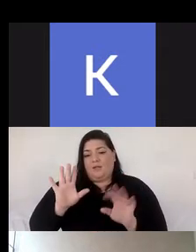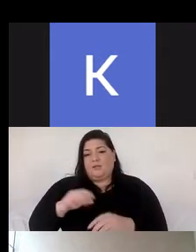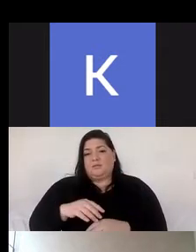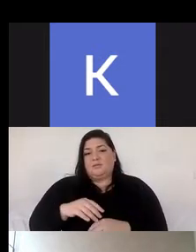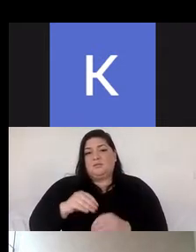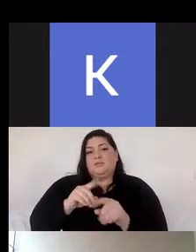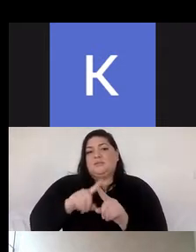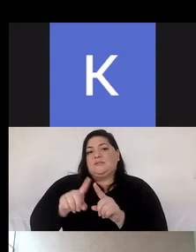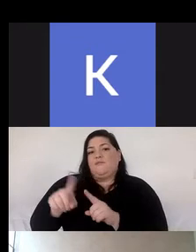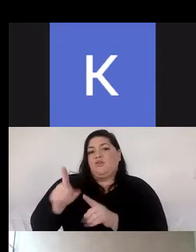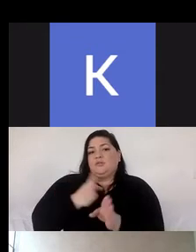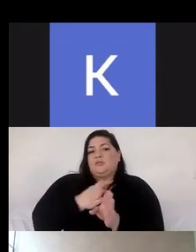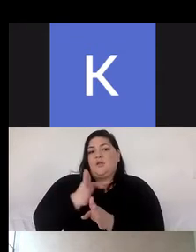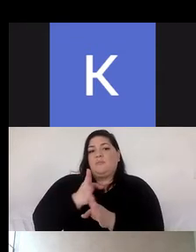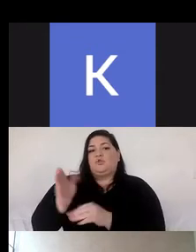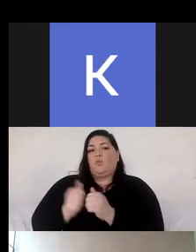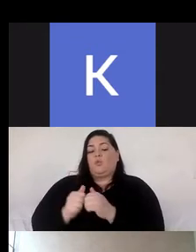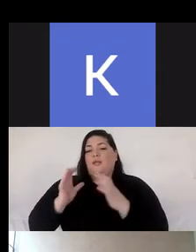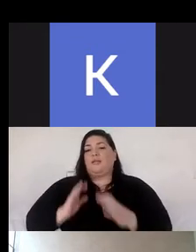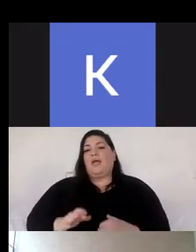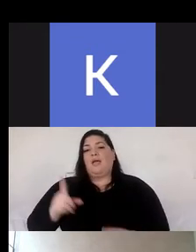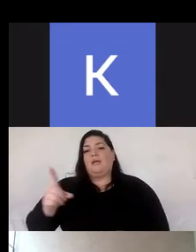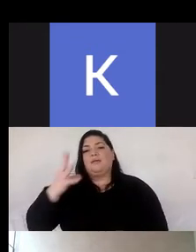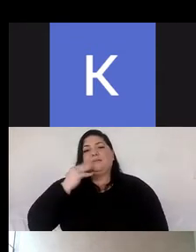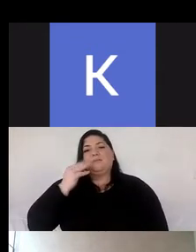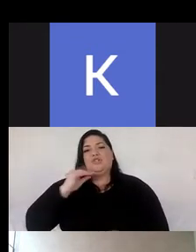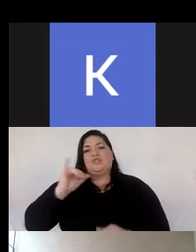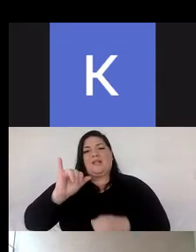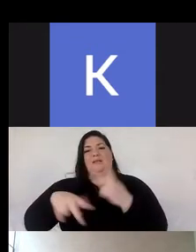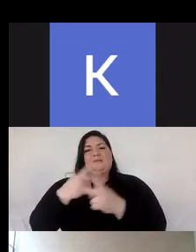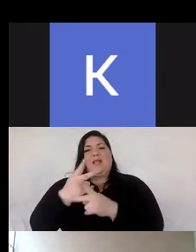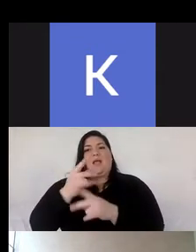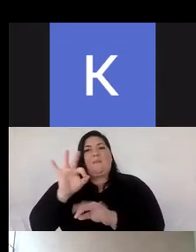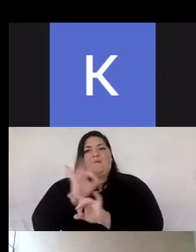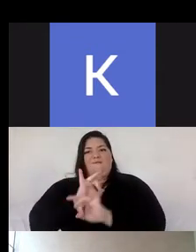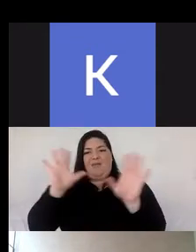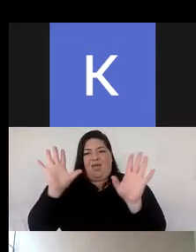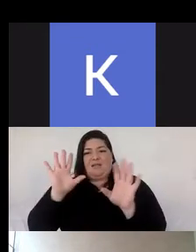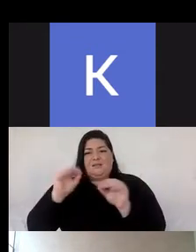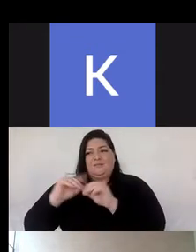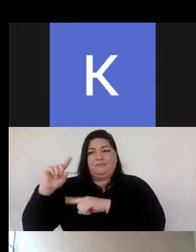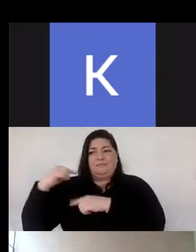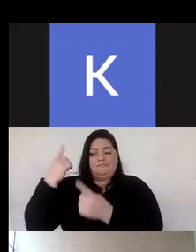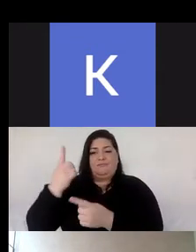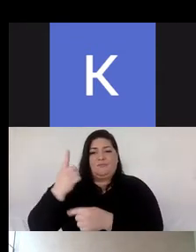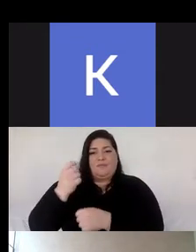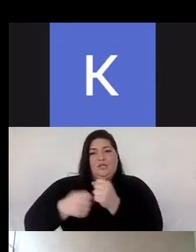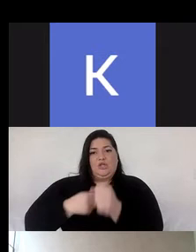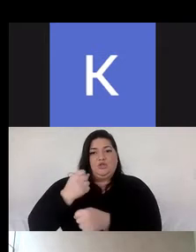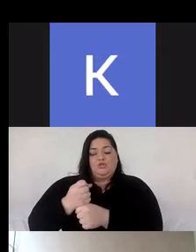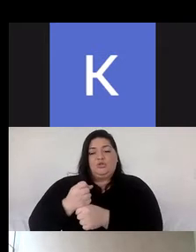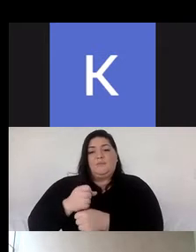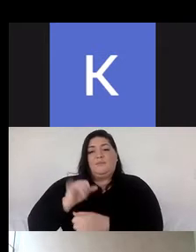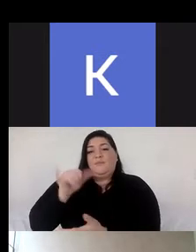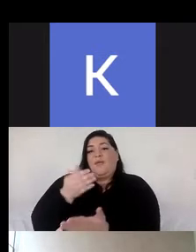with clients who had experienced such violence over the years. SASP-CS funding has not only allowed